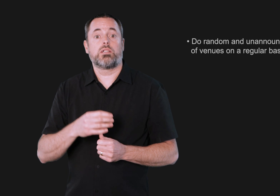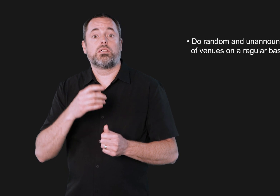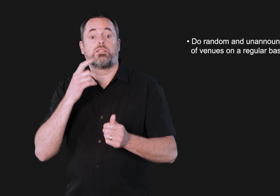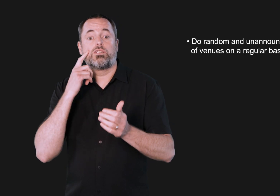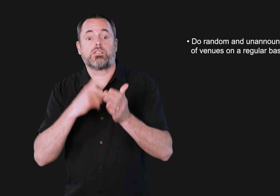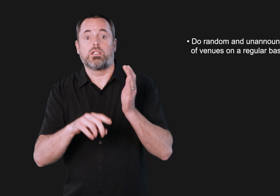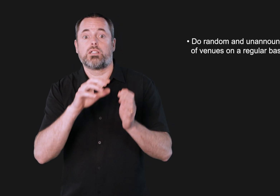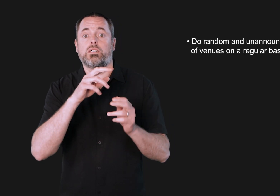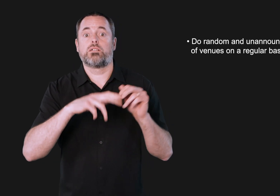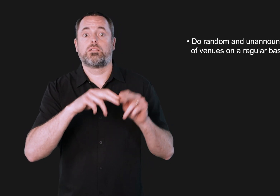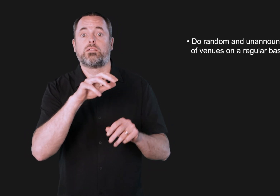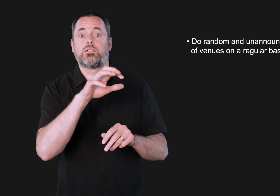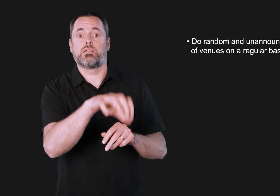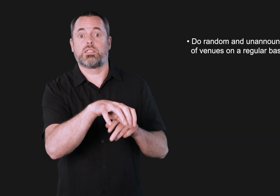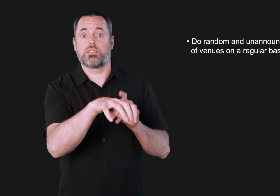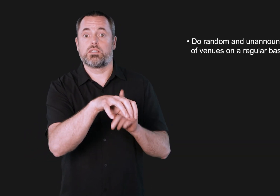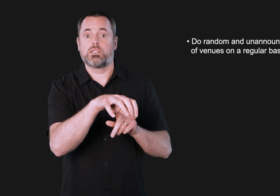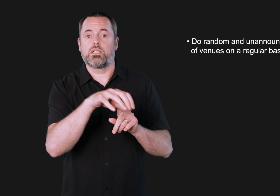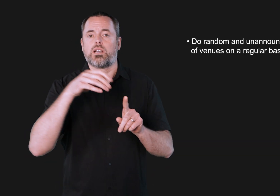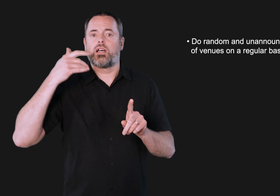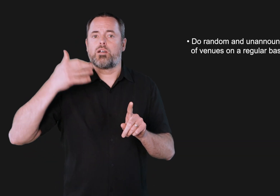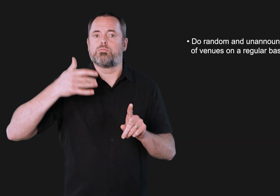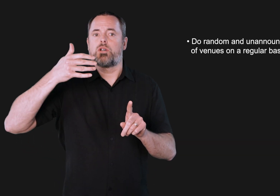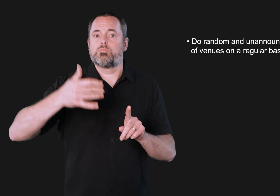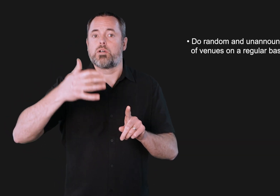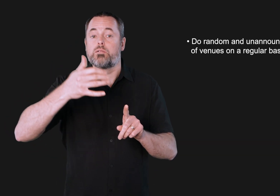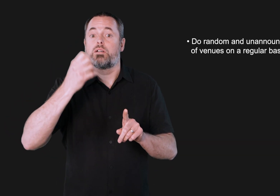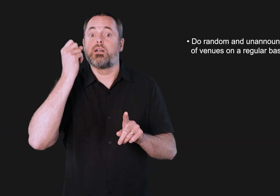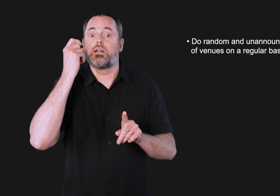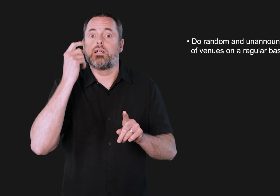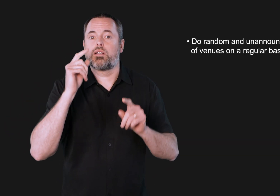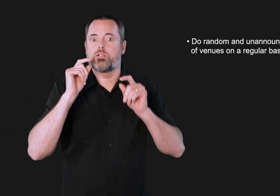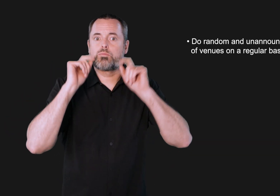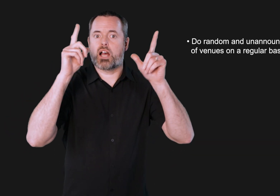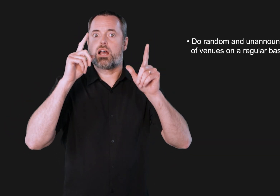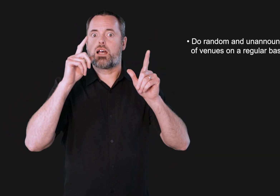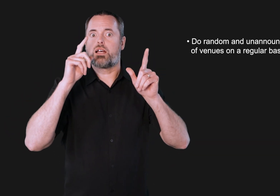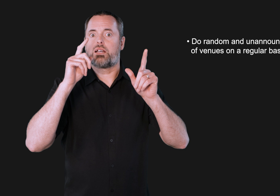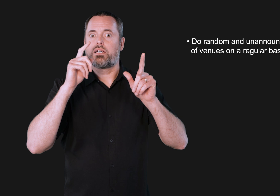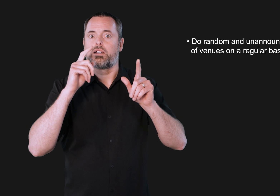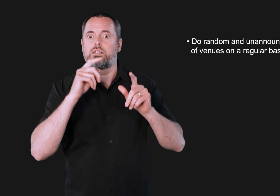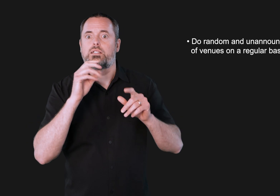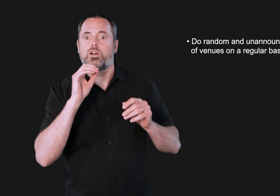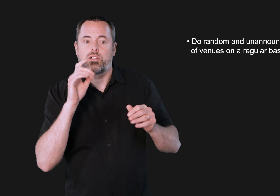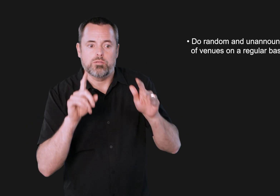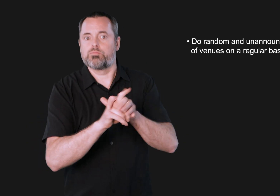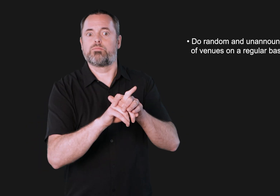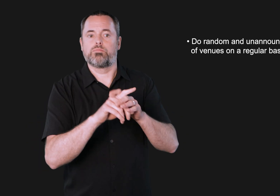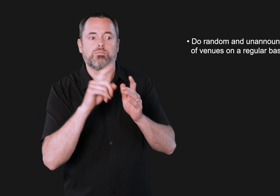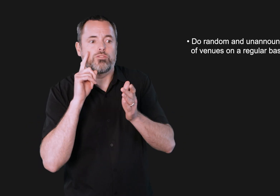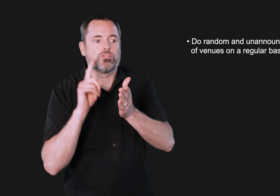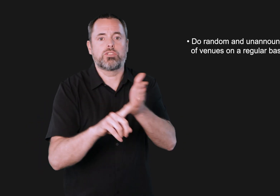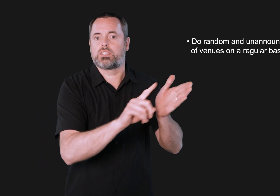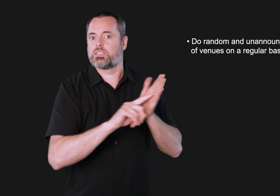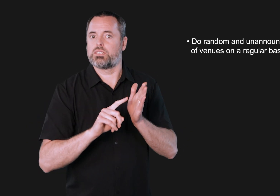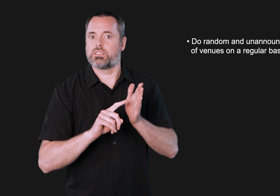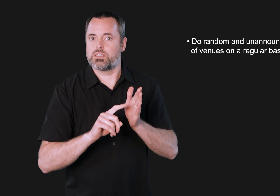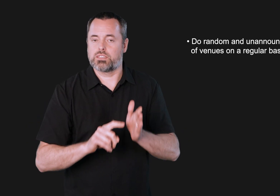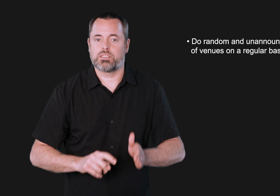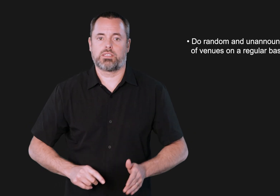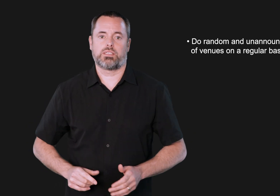• Do random and unannounced checks of venues on a regular basis